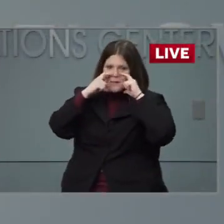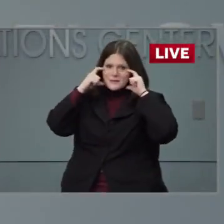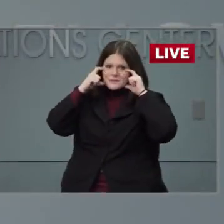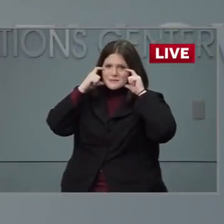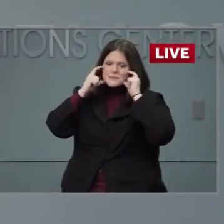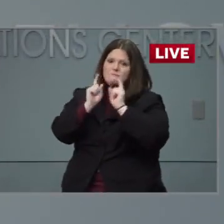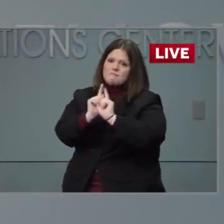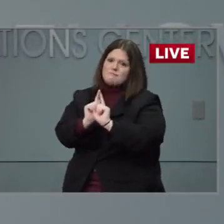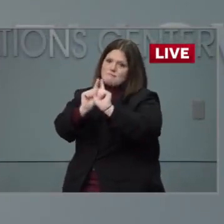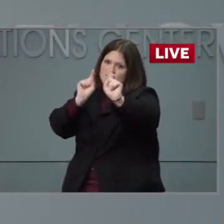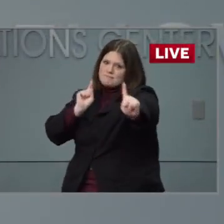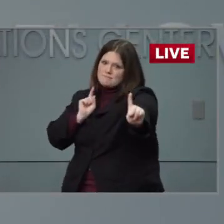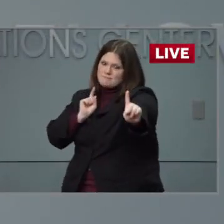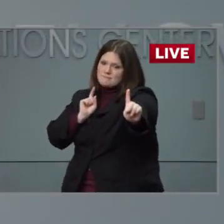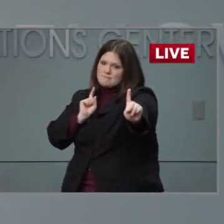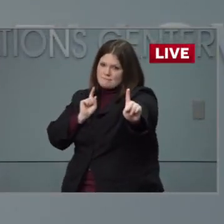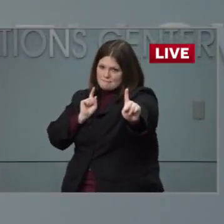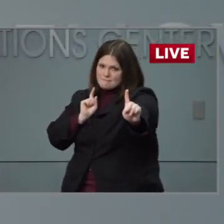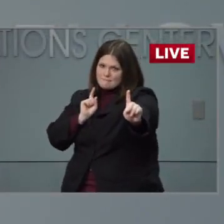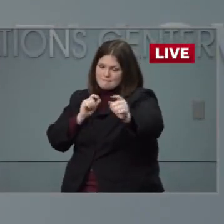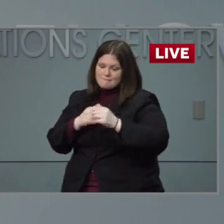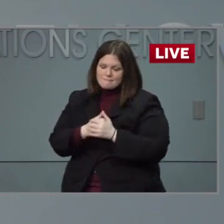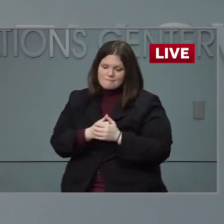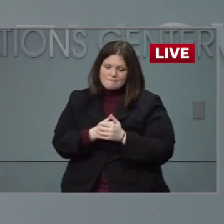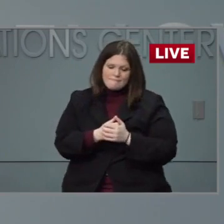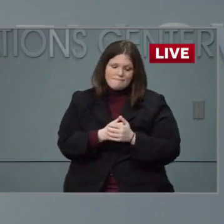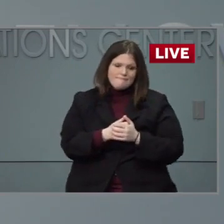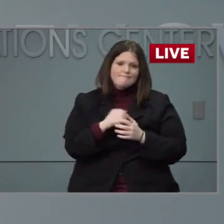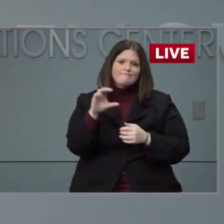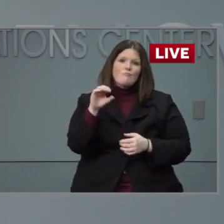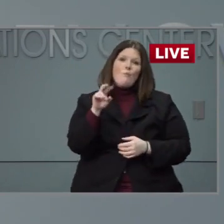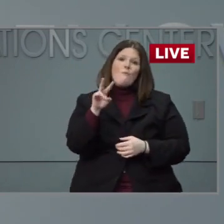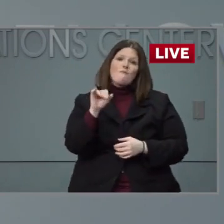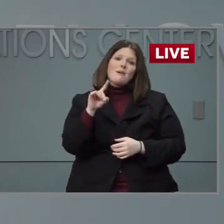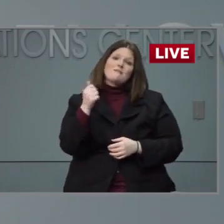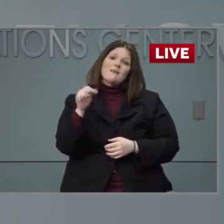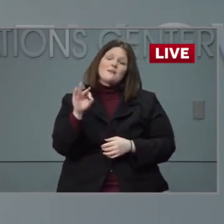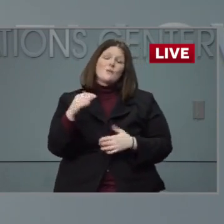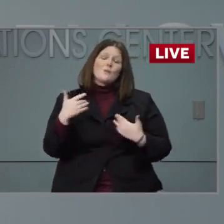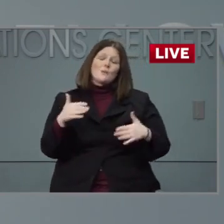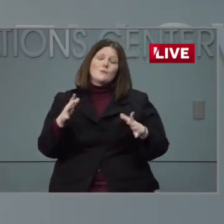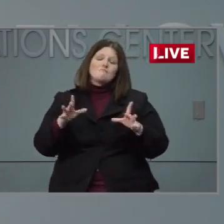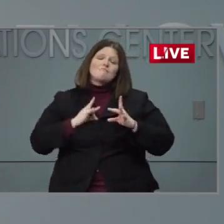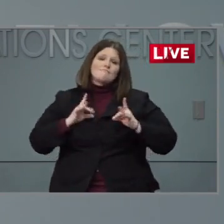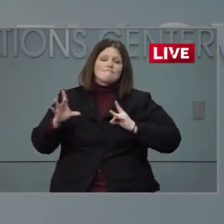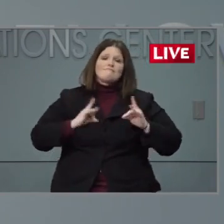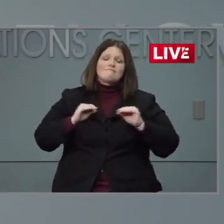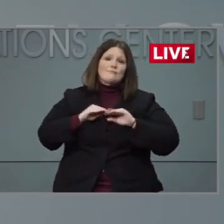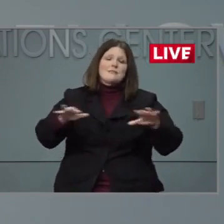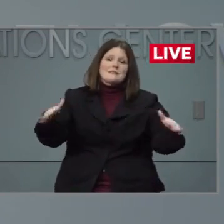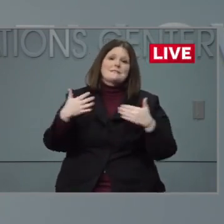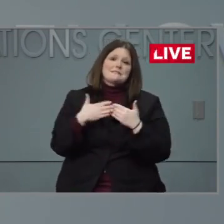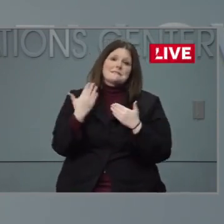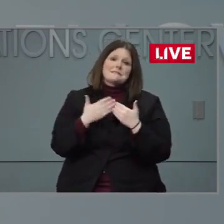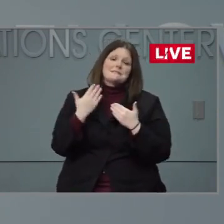WHEN YOU DO LEAVE HOME FOR ESSENTIAL ACTIVITIES, ALWAYS WEAR A MASK AND KEEP DISTANCE FROM PEOPLE.